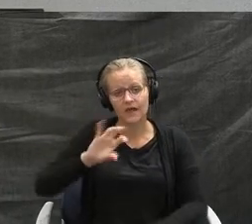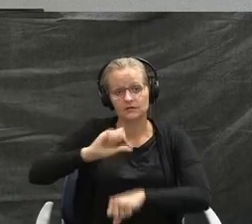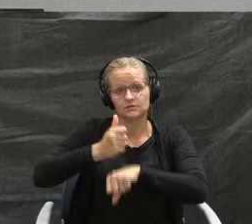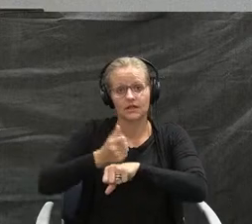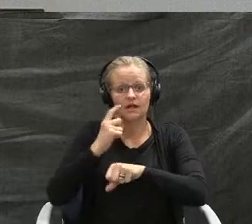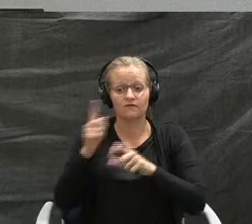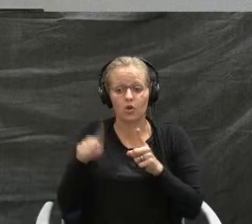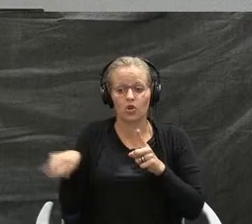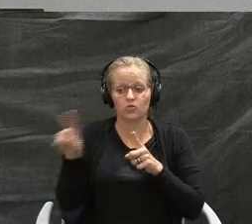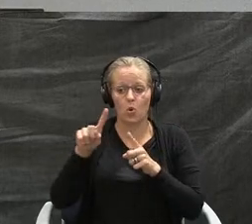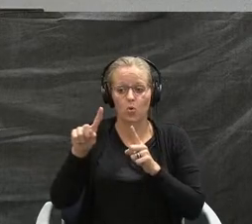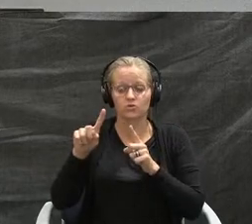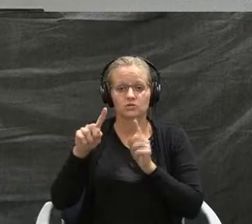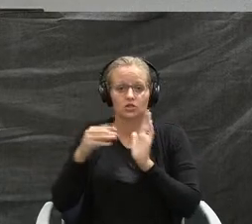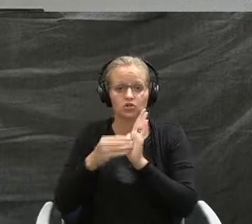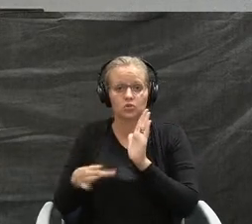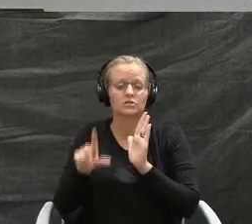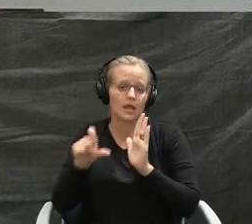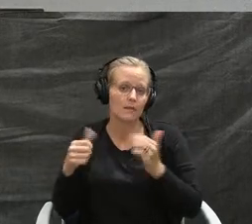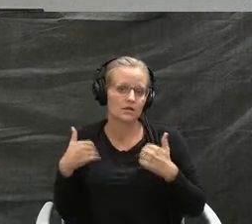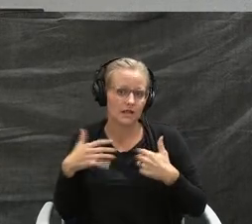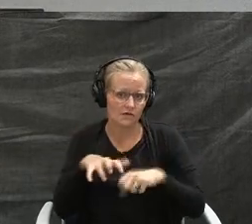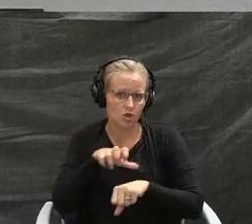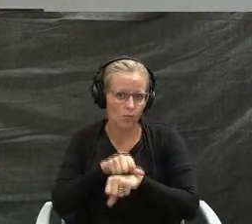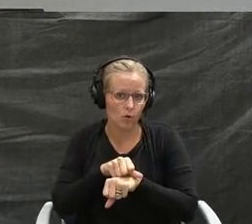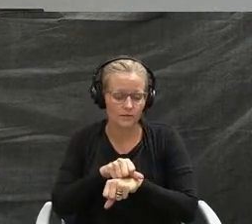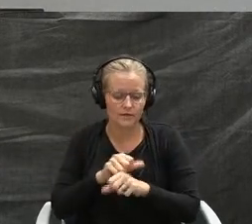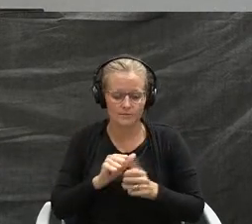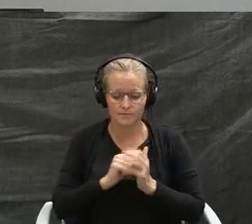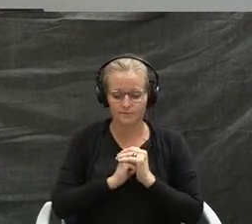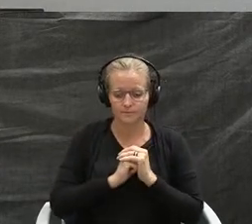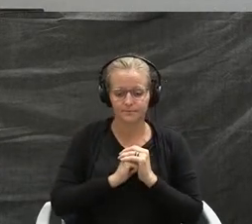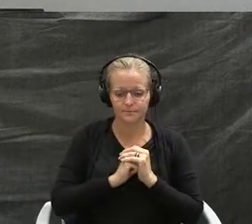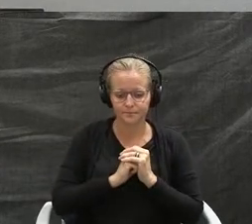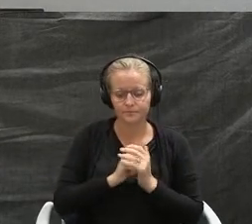need appointments as free. Also said some of that could be